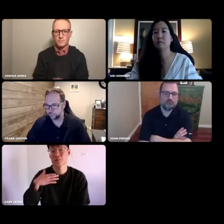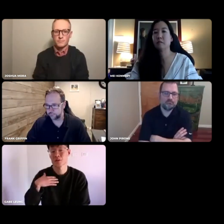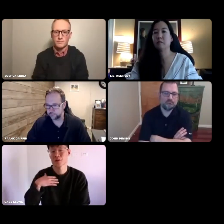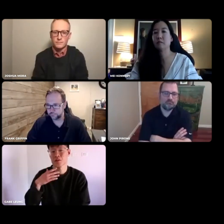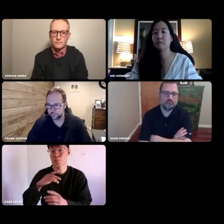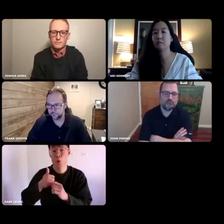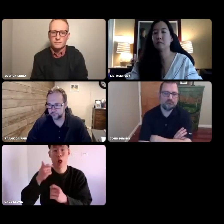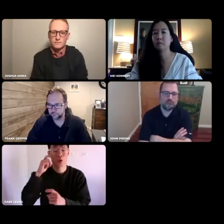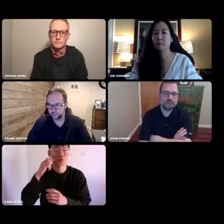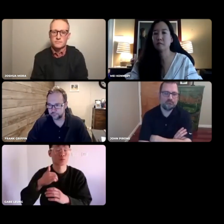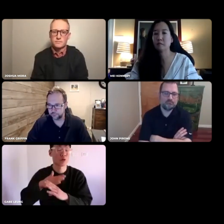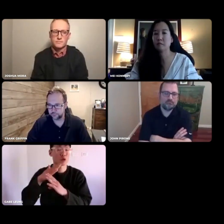Then, maybe it'll change.